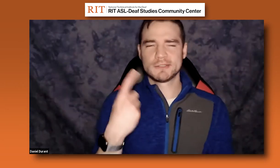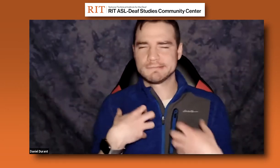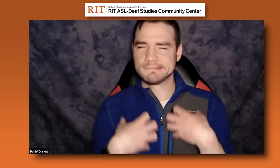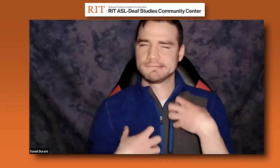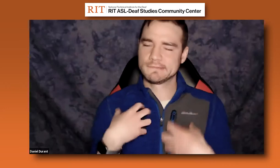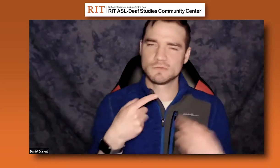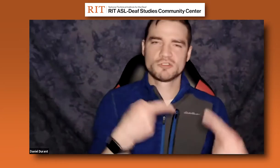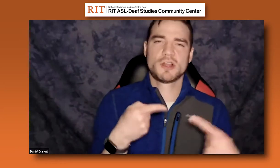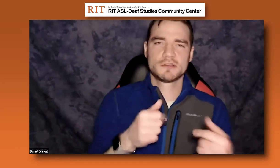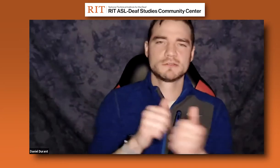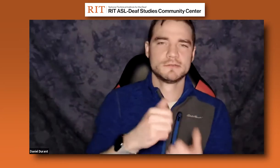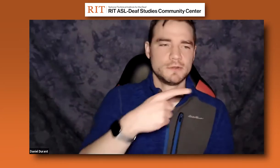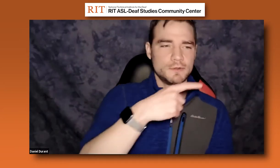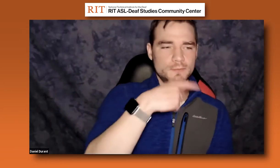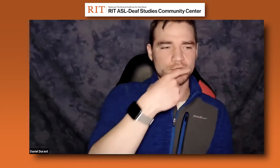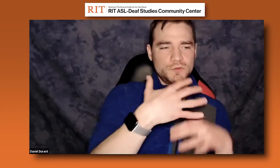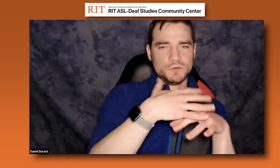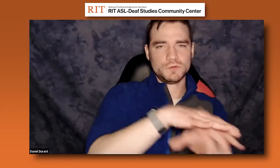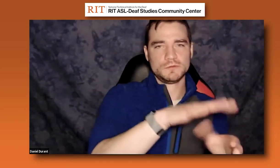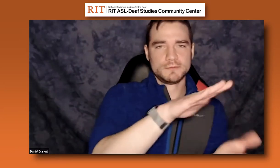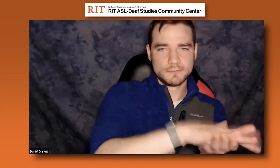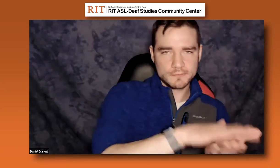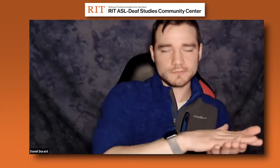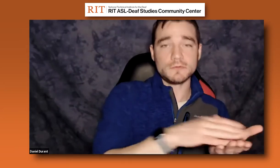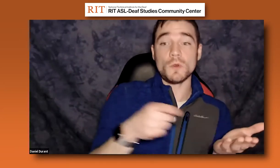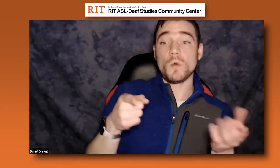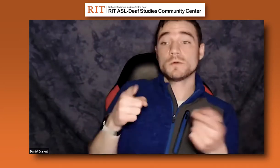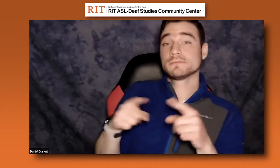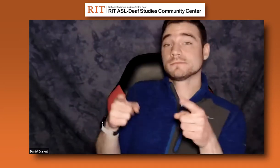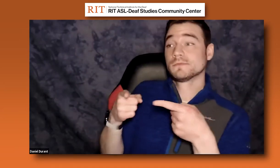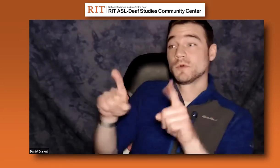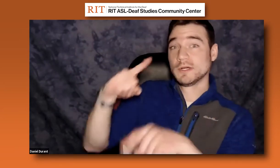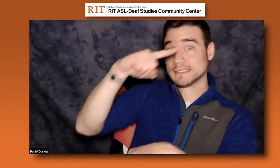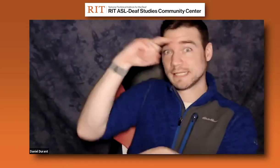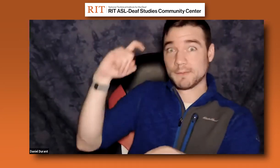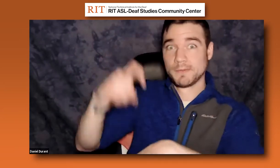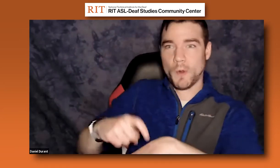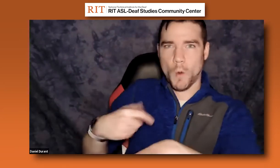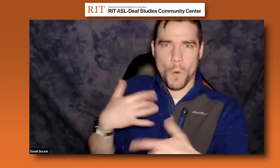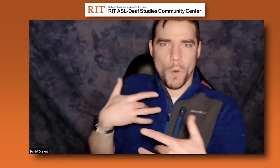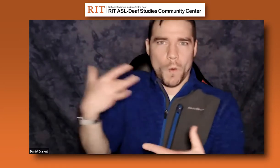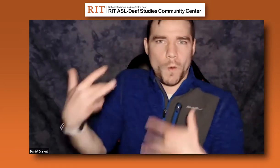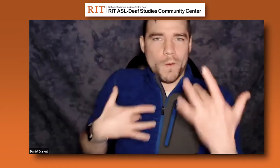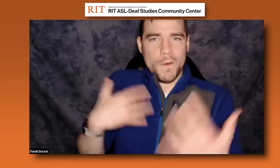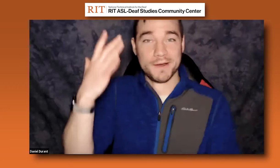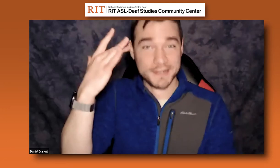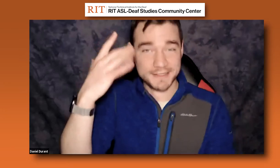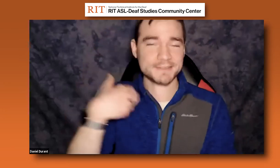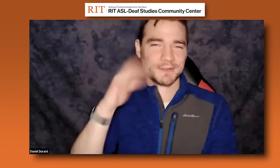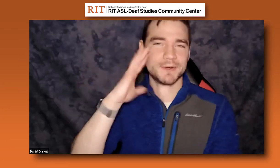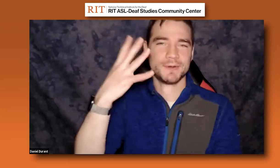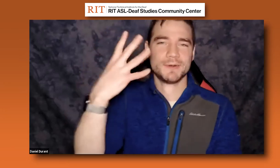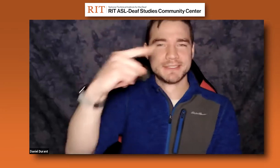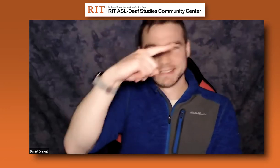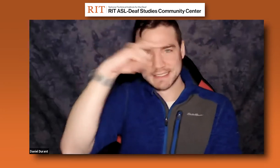I always struggled, though, being in a mainstream school, but at summertime, I'd be so excited because we